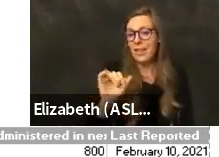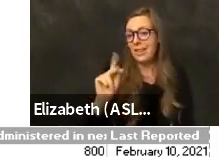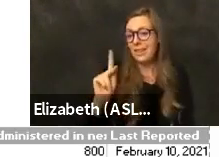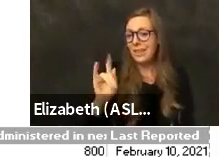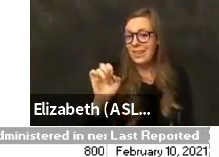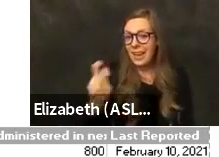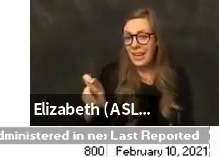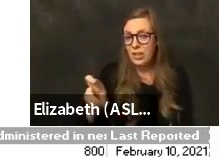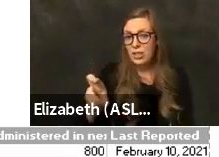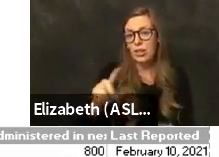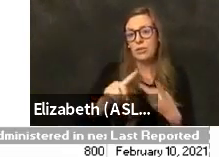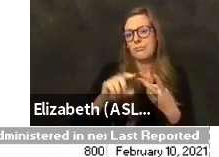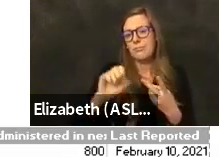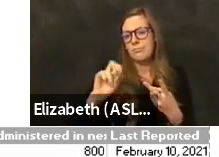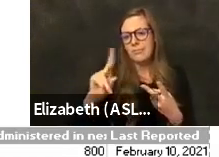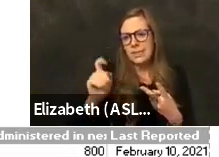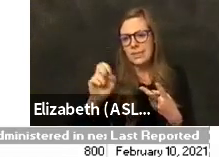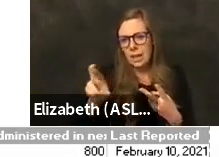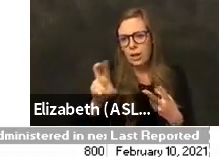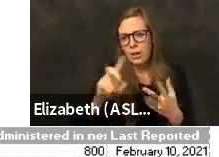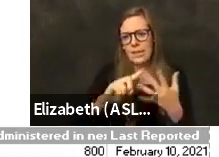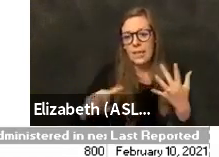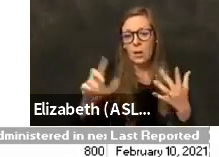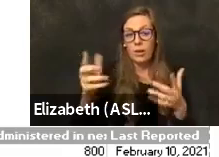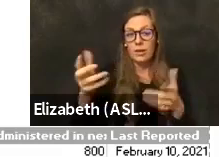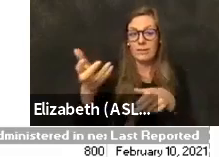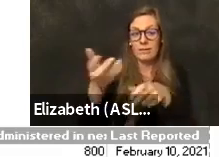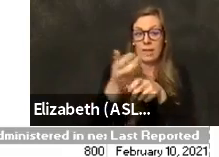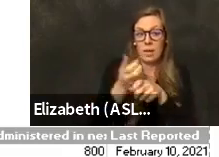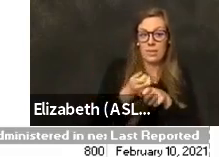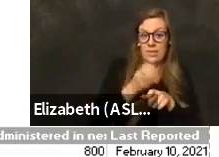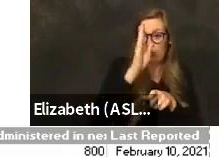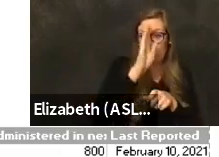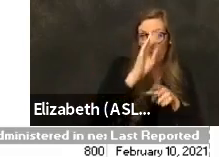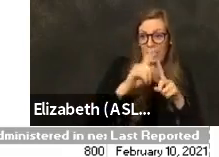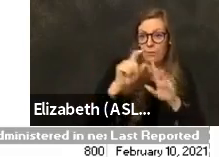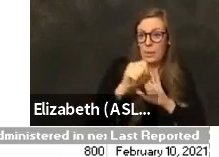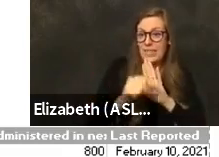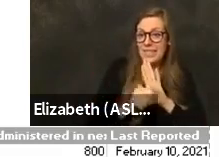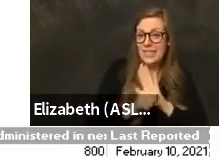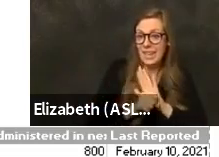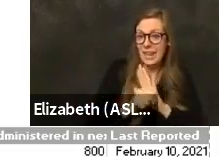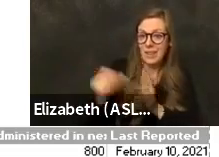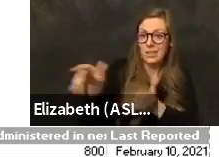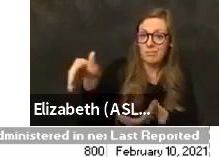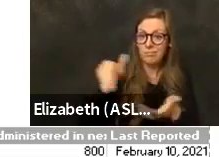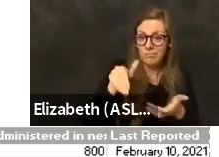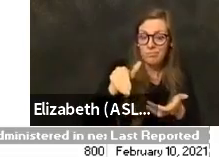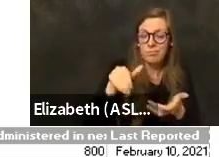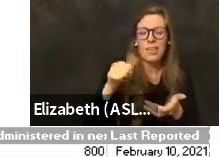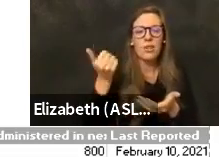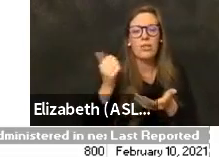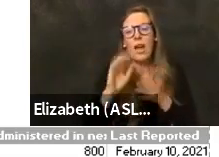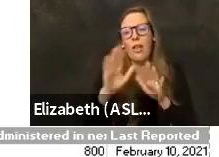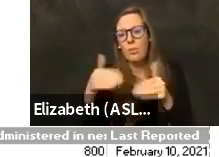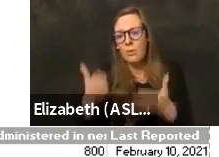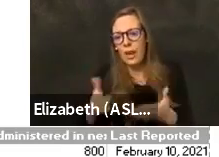Joseph, they receive their doses directly from the state. And then there is other providers such as CBS and Walgreens, that get federal doses.